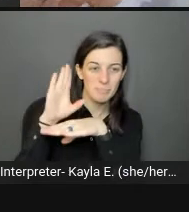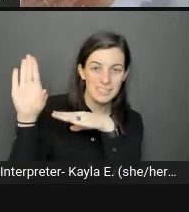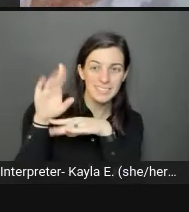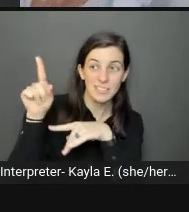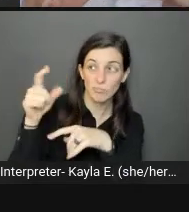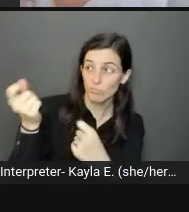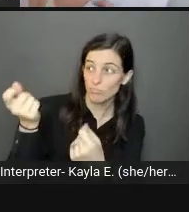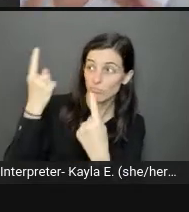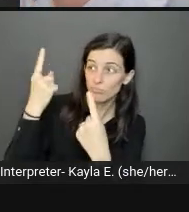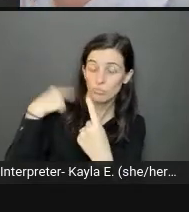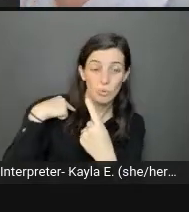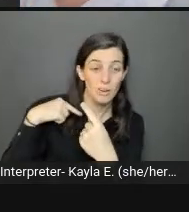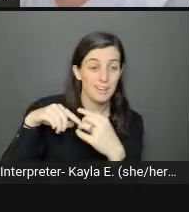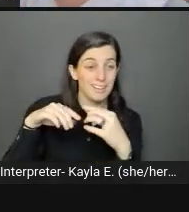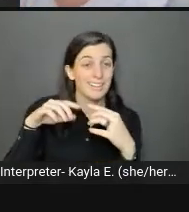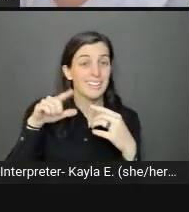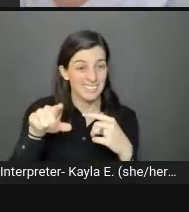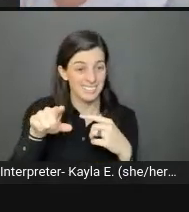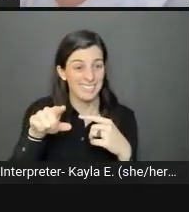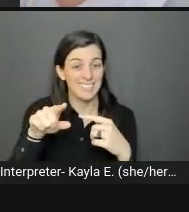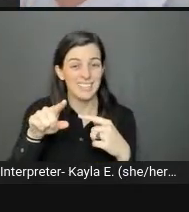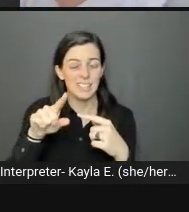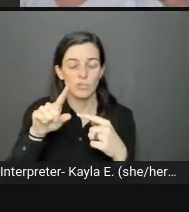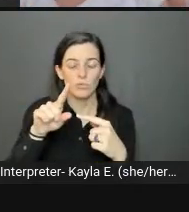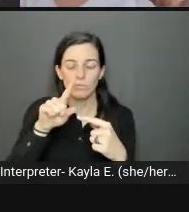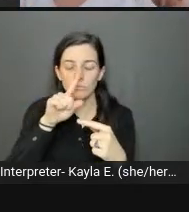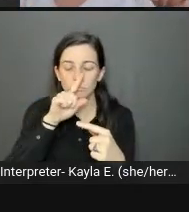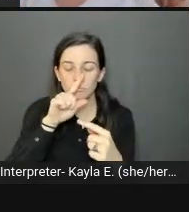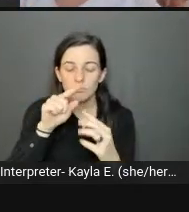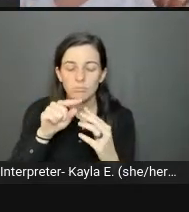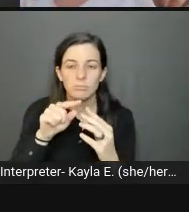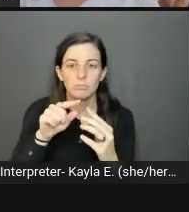is an integral part of their organization, digital accessibility.